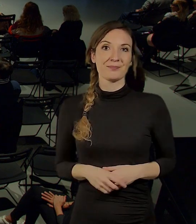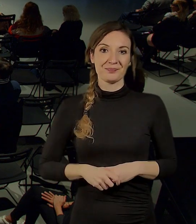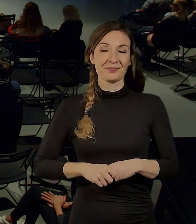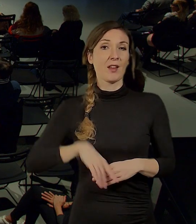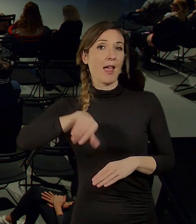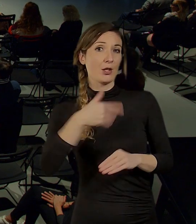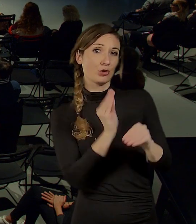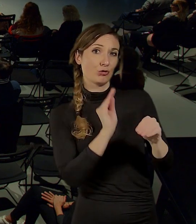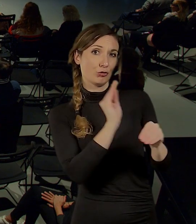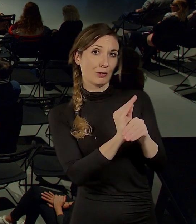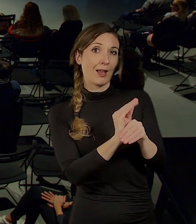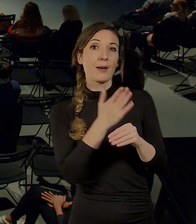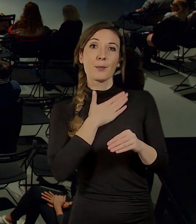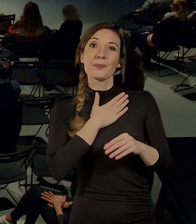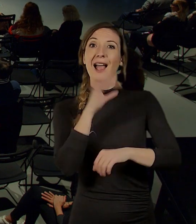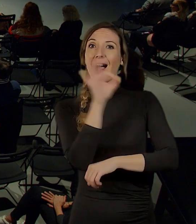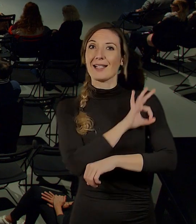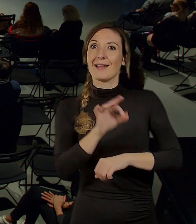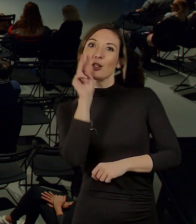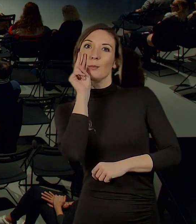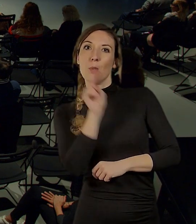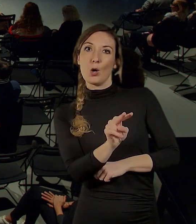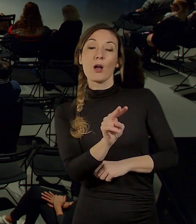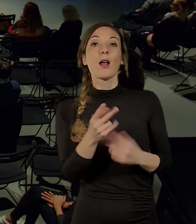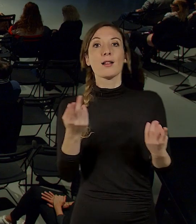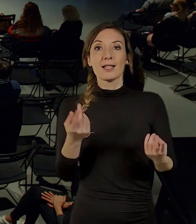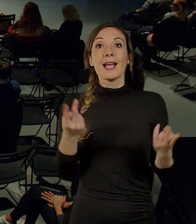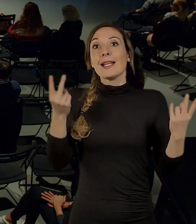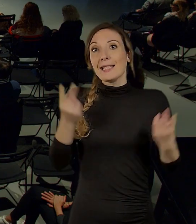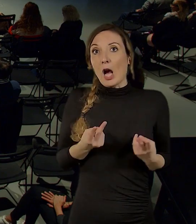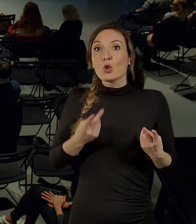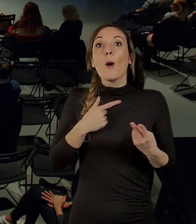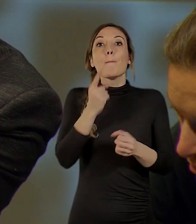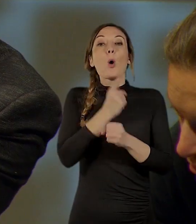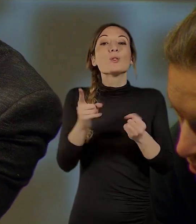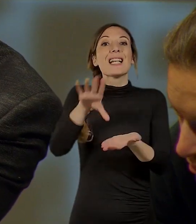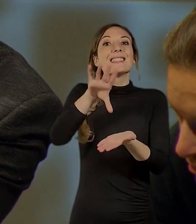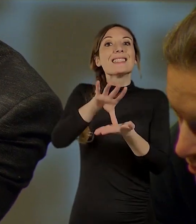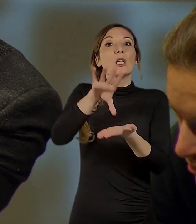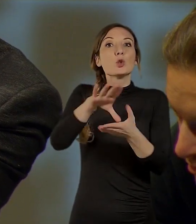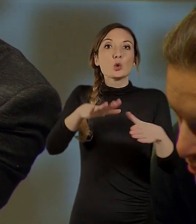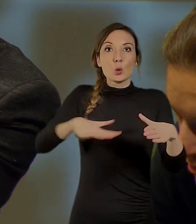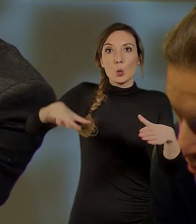Even in Ačko and Bčko. That is what is being built now. We are considering creating entrances and possibly even window sills in the interior from them so